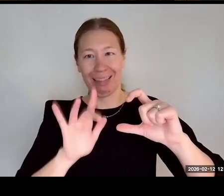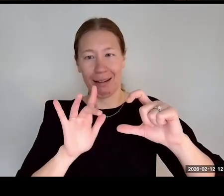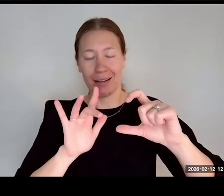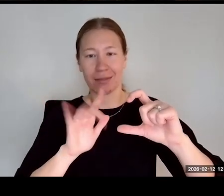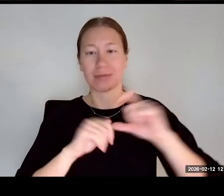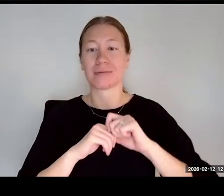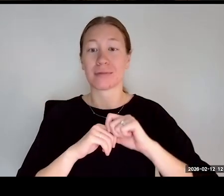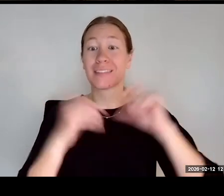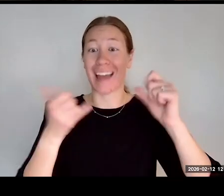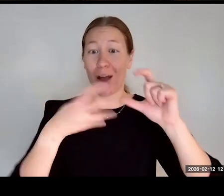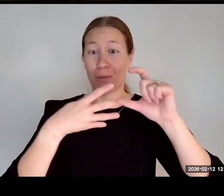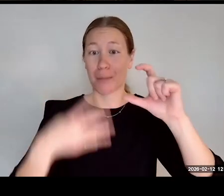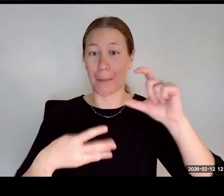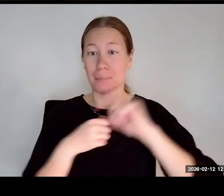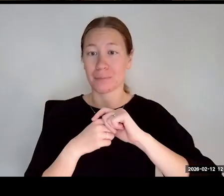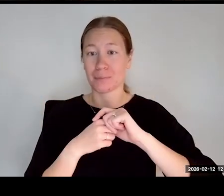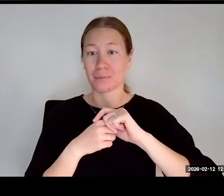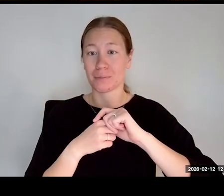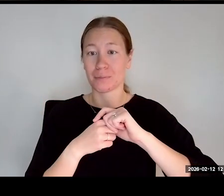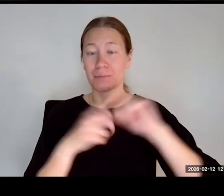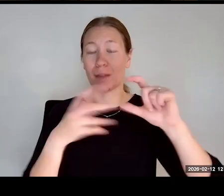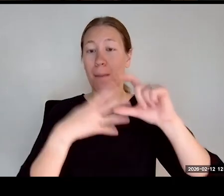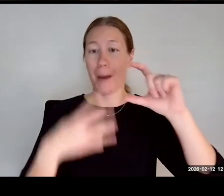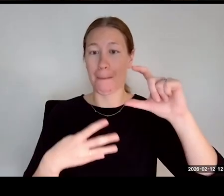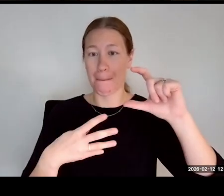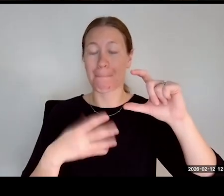and I'm going to, oops, I don't want all of those. I want this one. I'm going to select